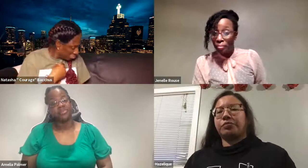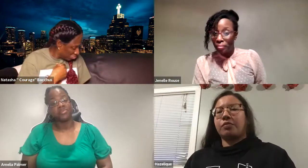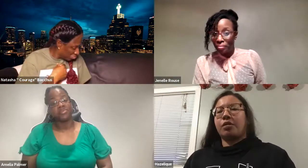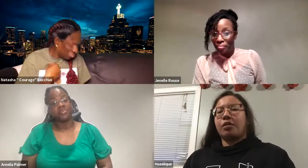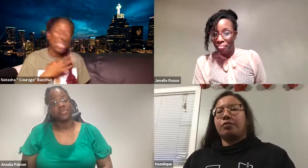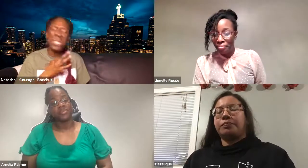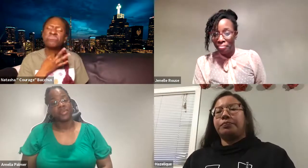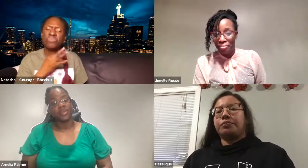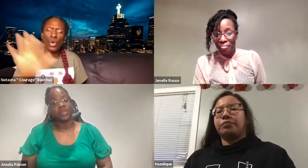so the next question...